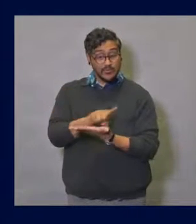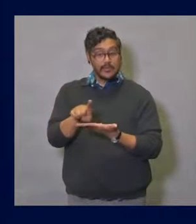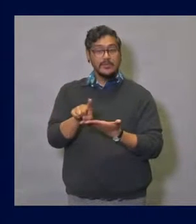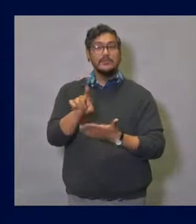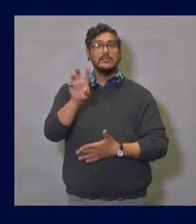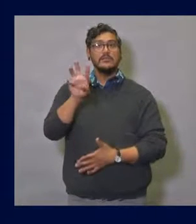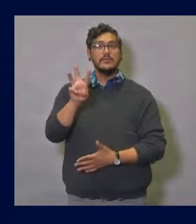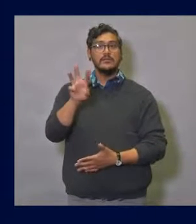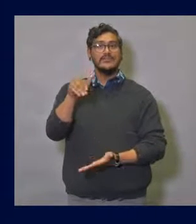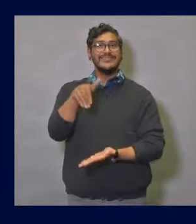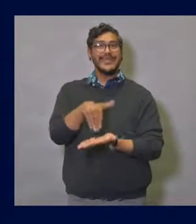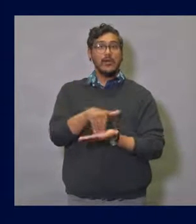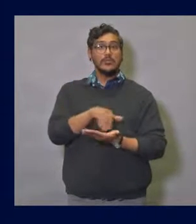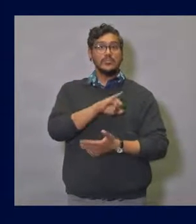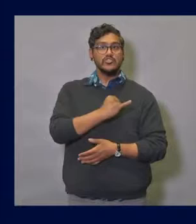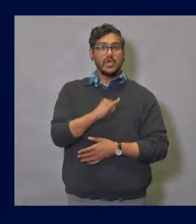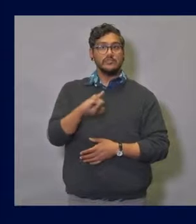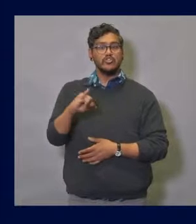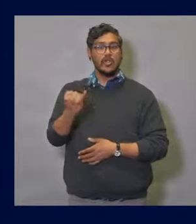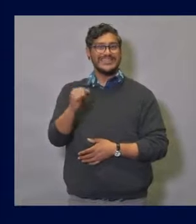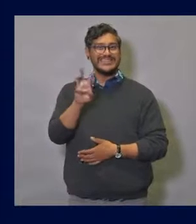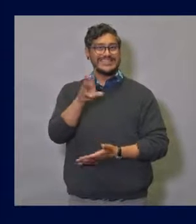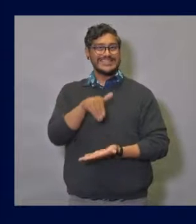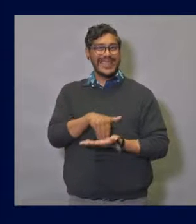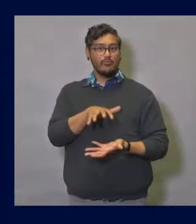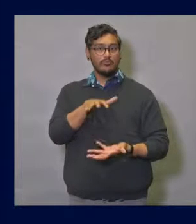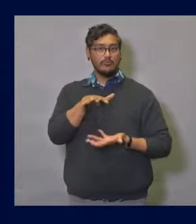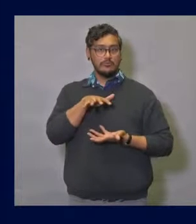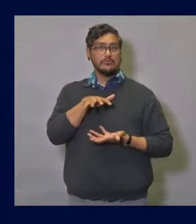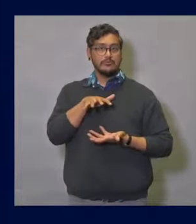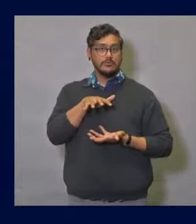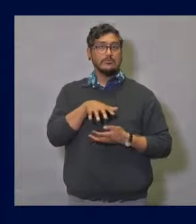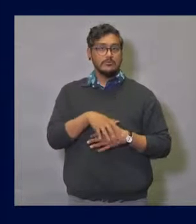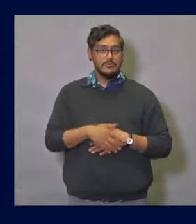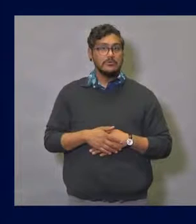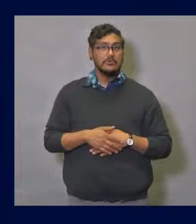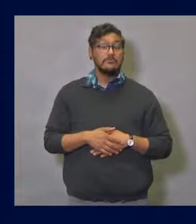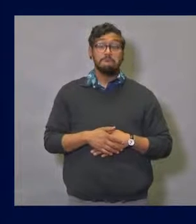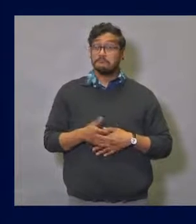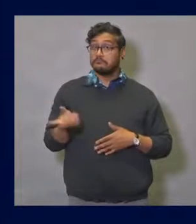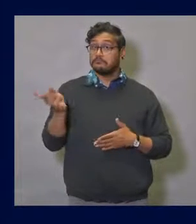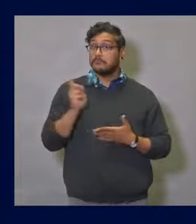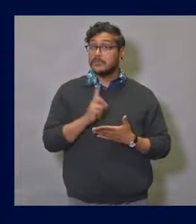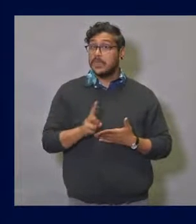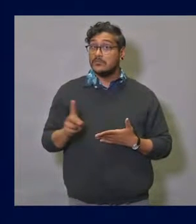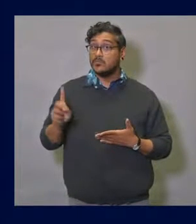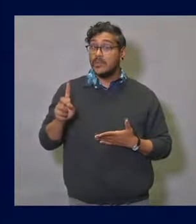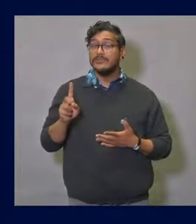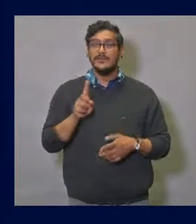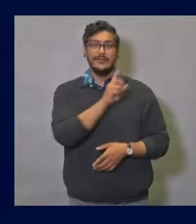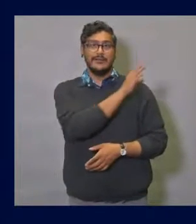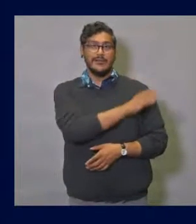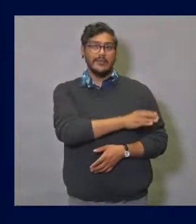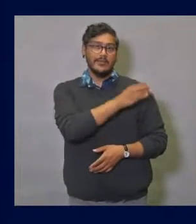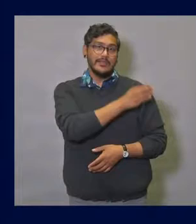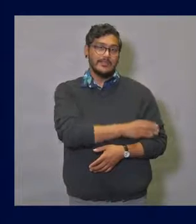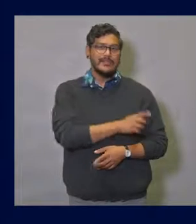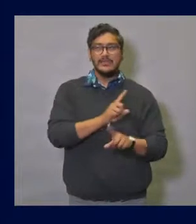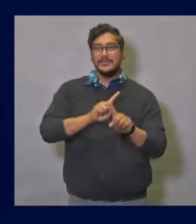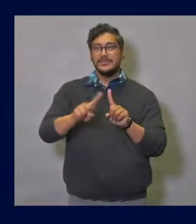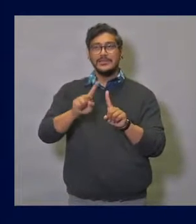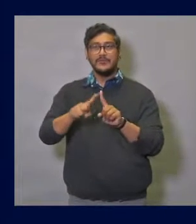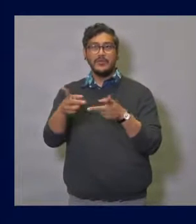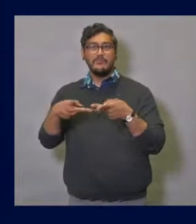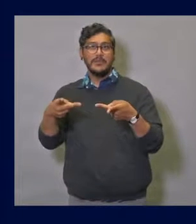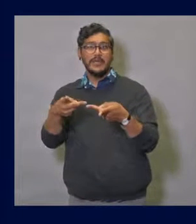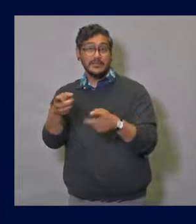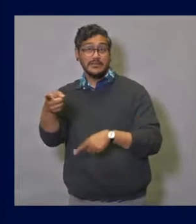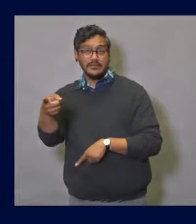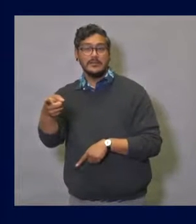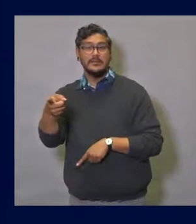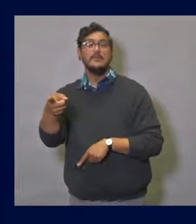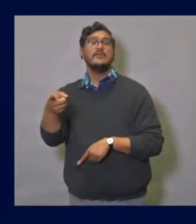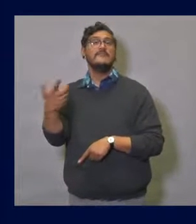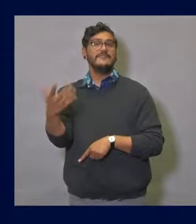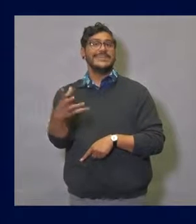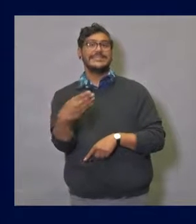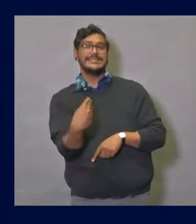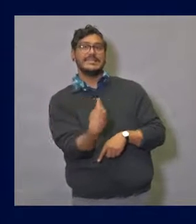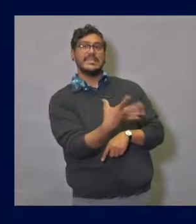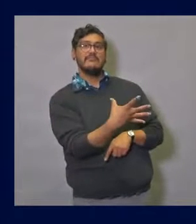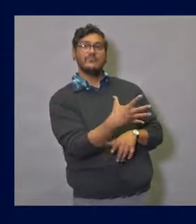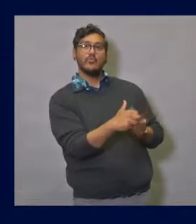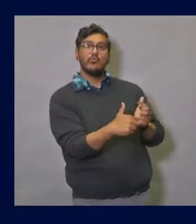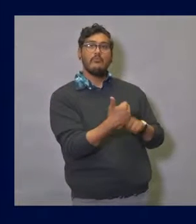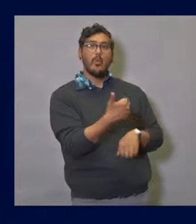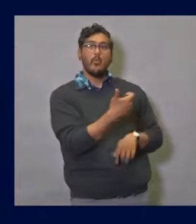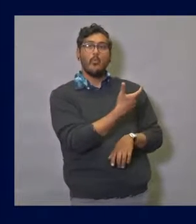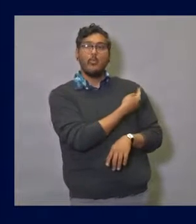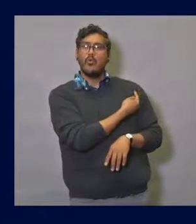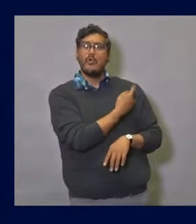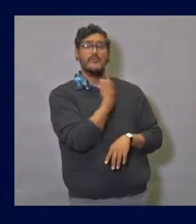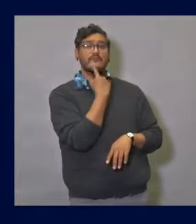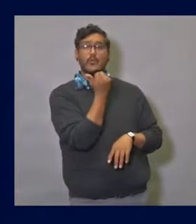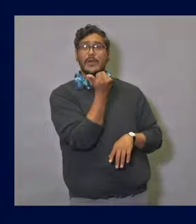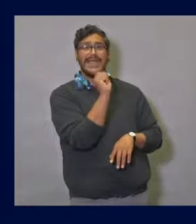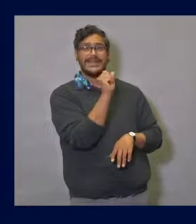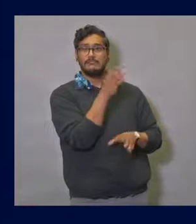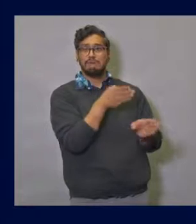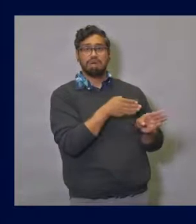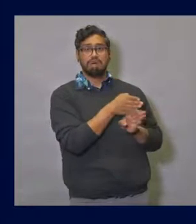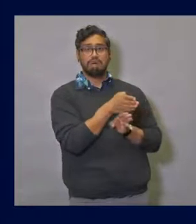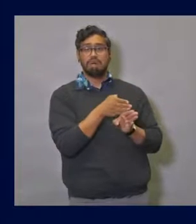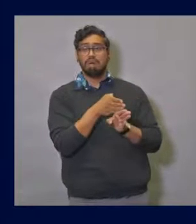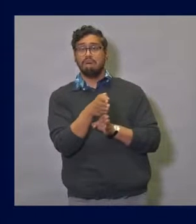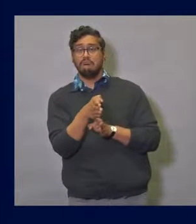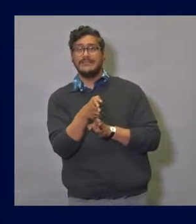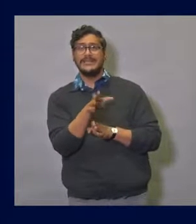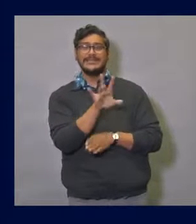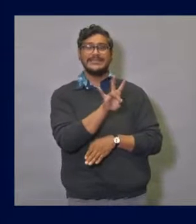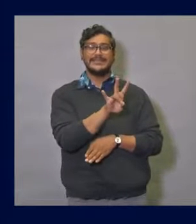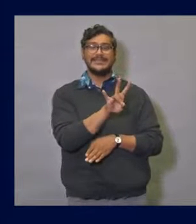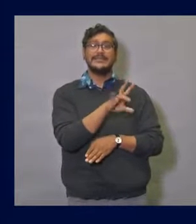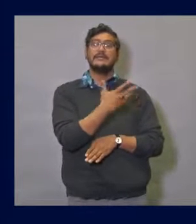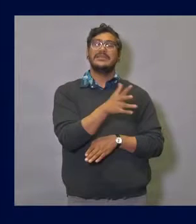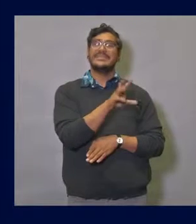259,000 DOSIS.